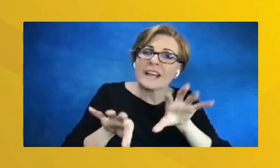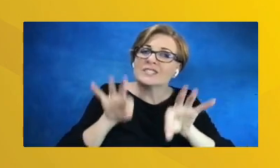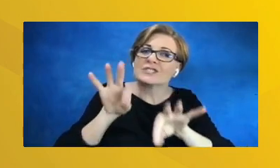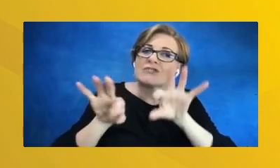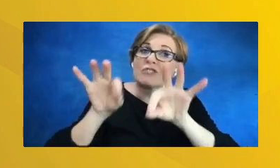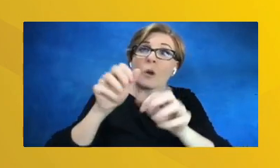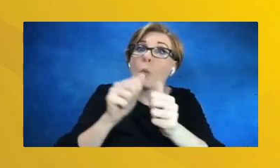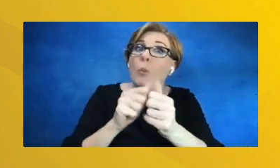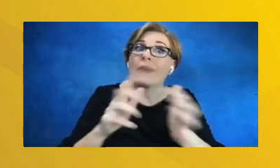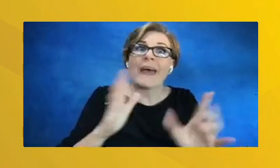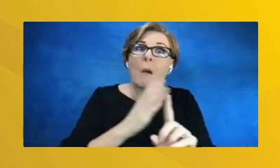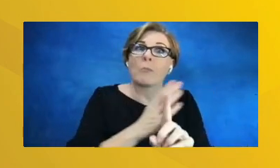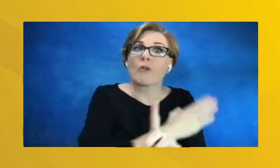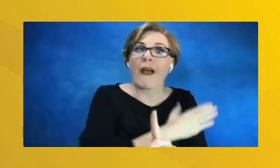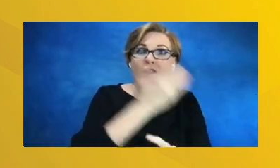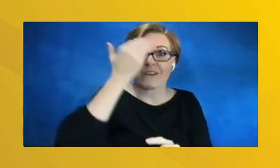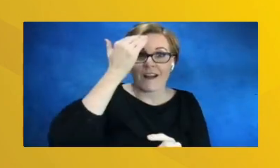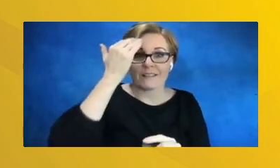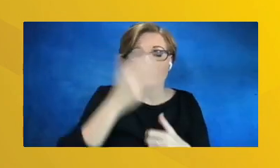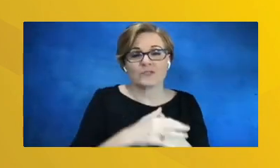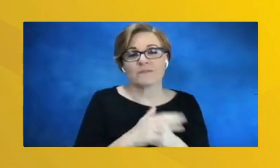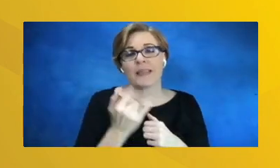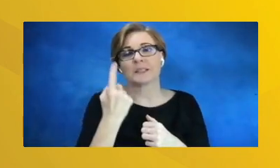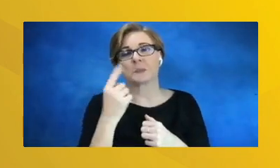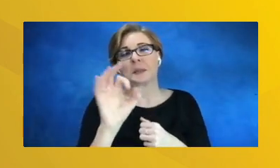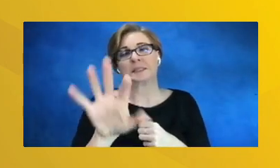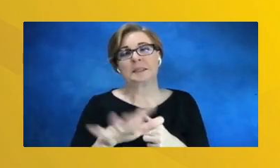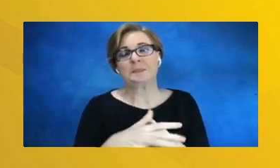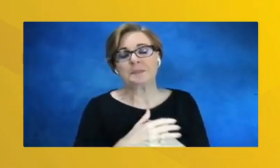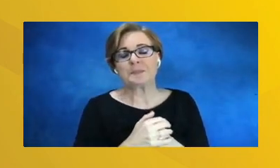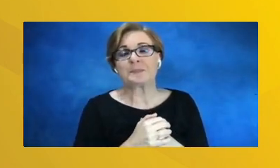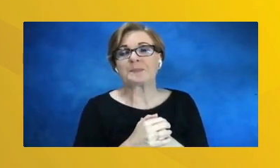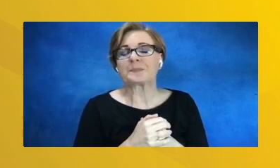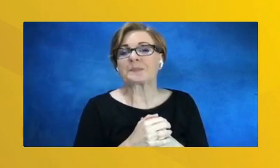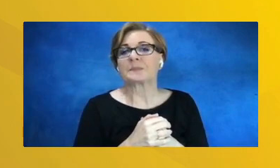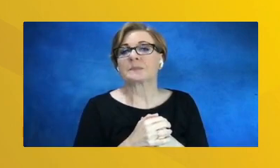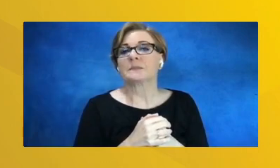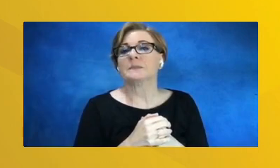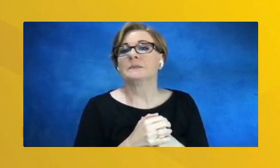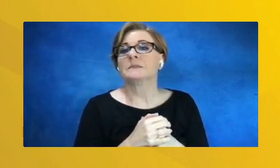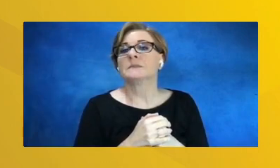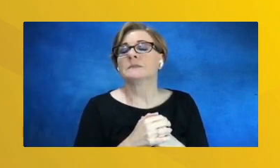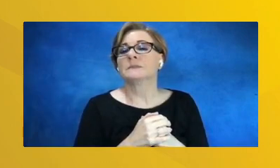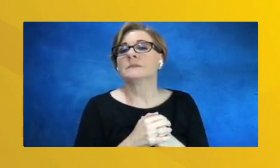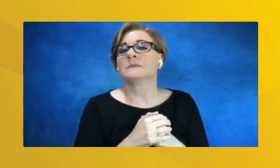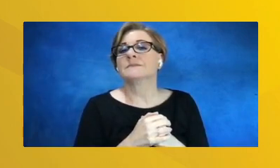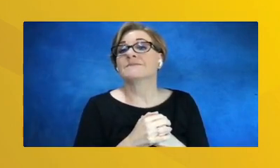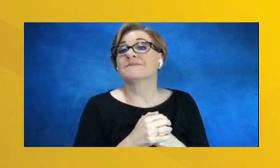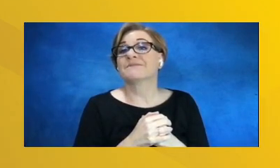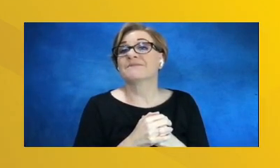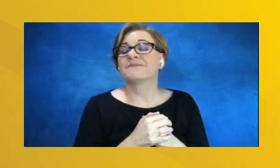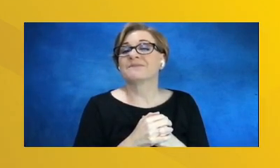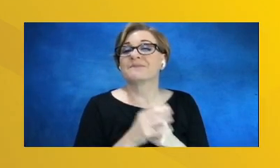And so that's one tip that she gave to the Head Start teachers and adults.